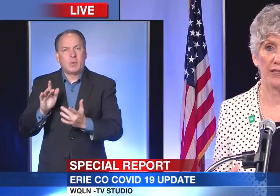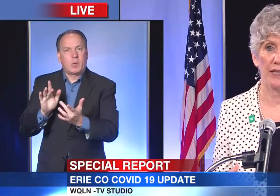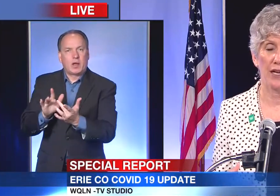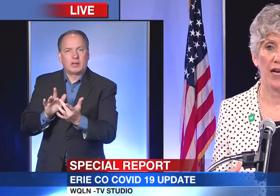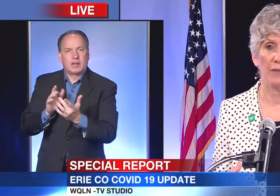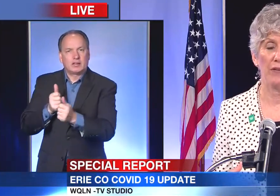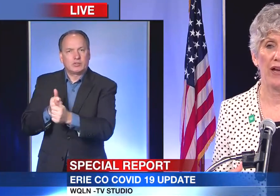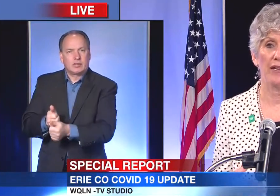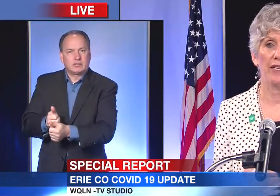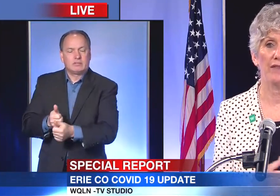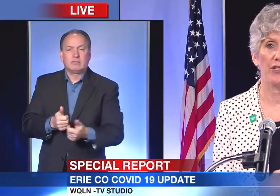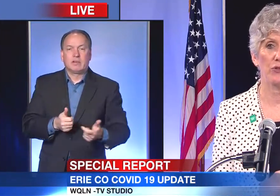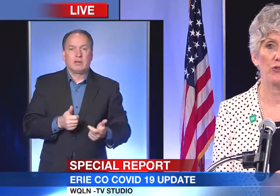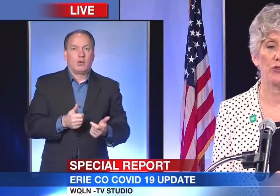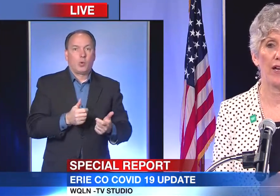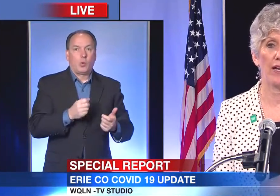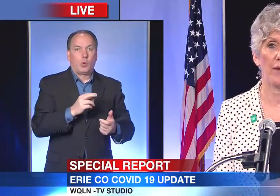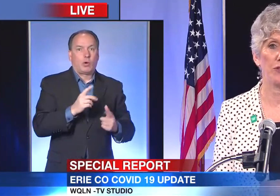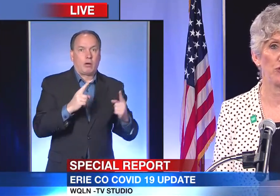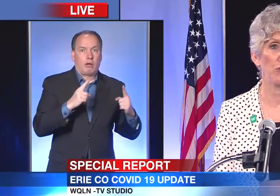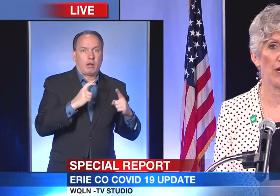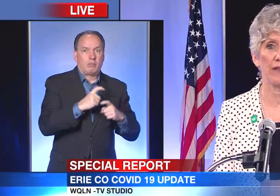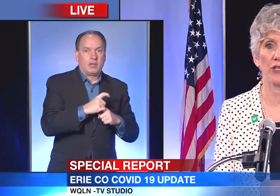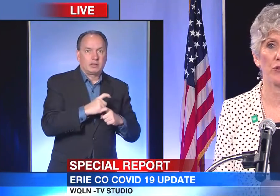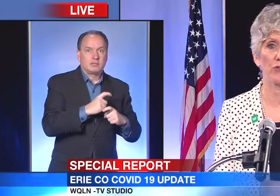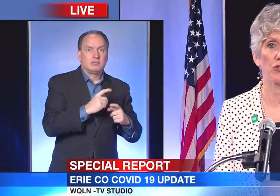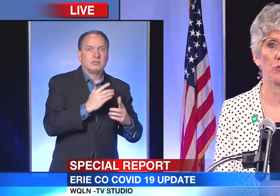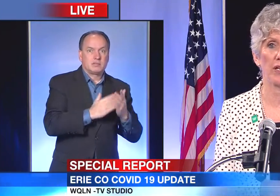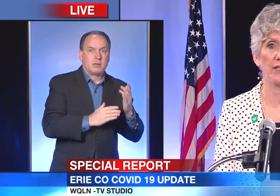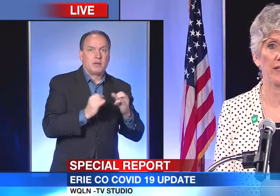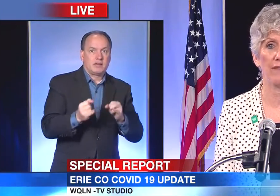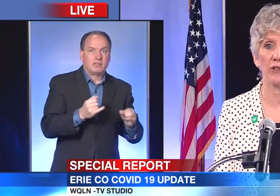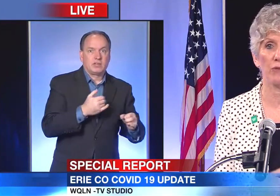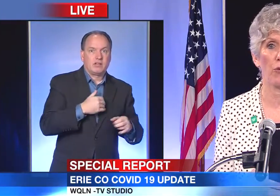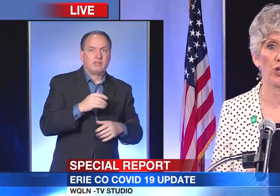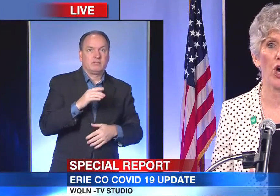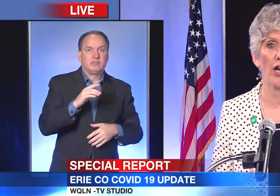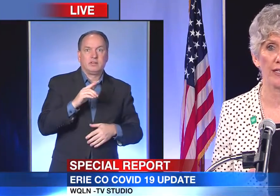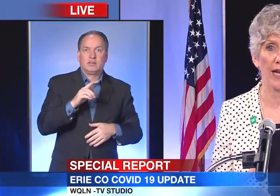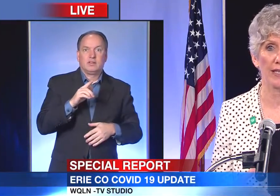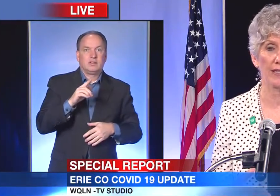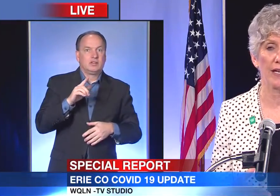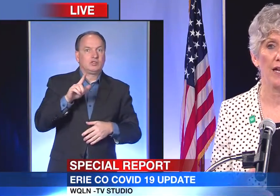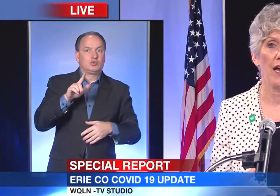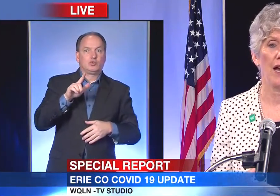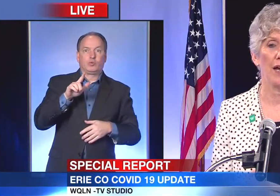DAYS... MOST DAYS, IT CAN BE VERY SIMPLE OR IT CAN BE VERY, VERY COMPLEX. WE'VE HAD INDIVIDUALS WHO HAVE